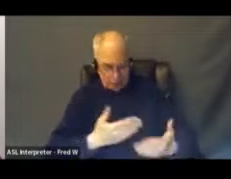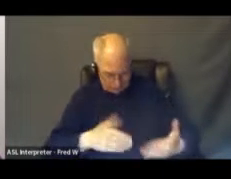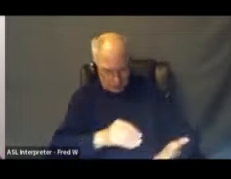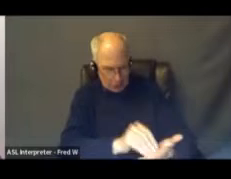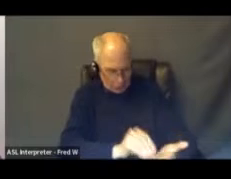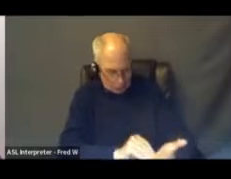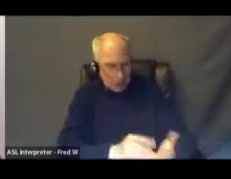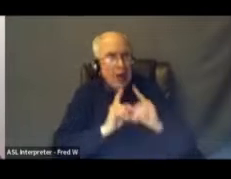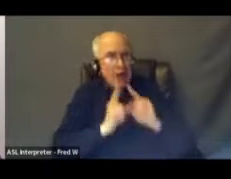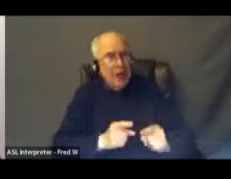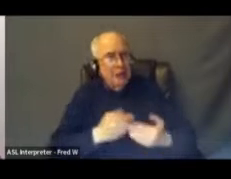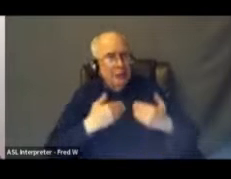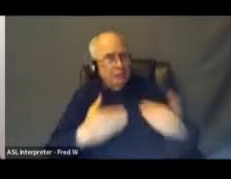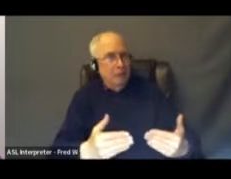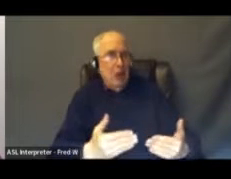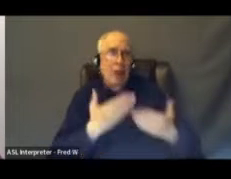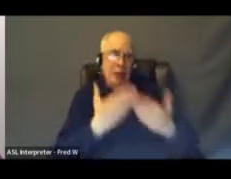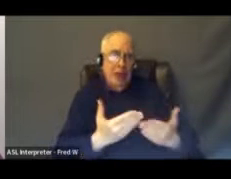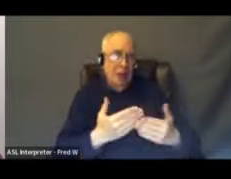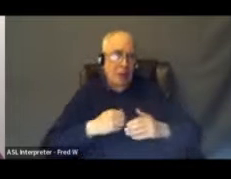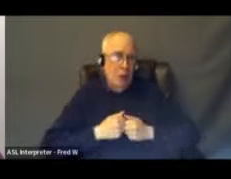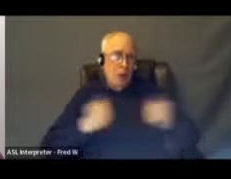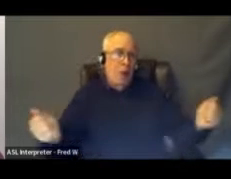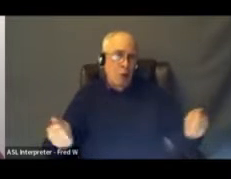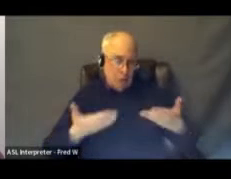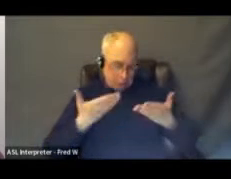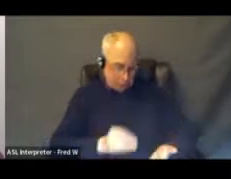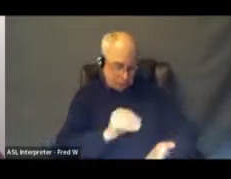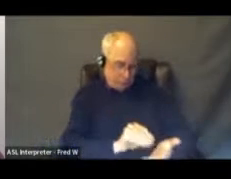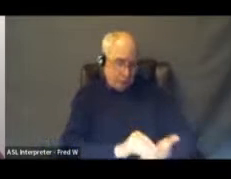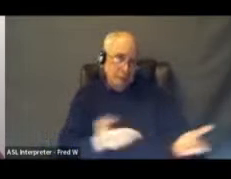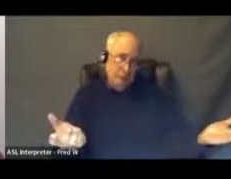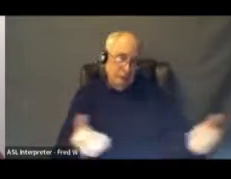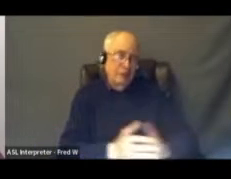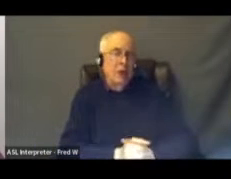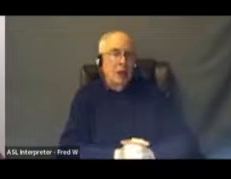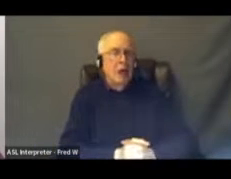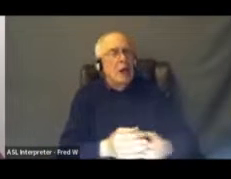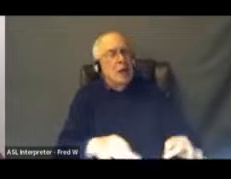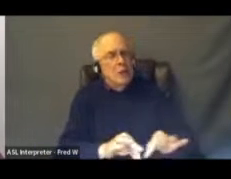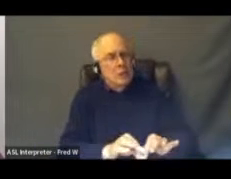so open. It's important to provide brief validations about their experience throughout it.